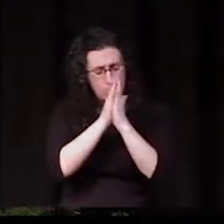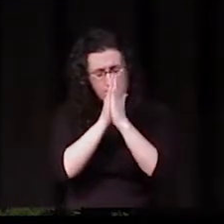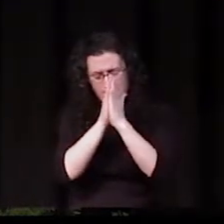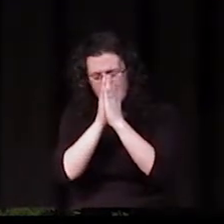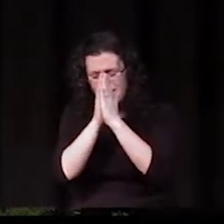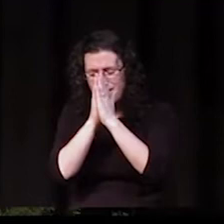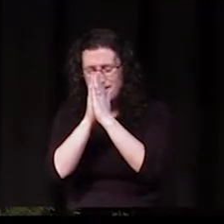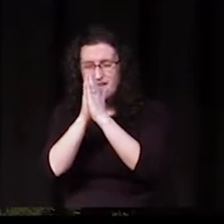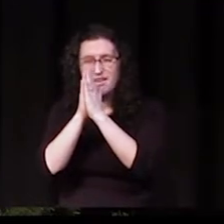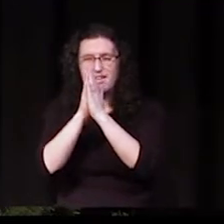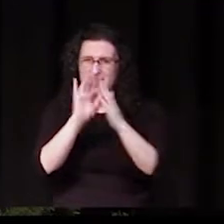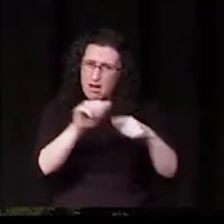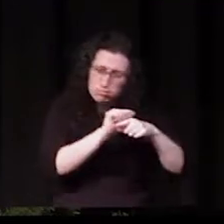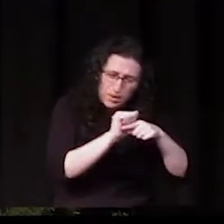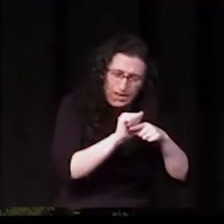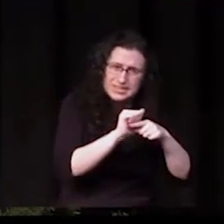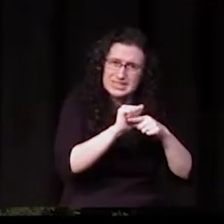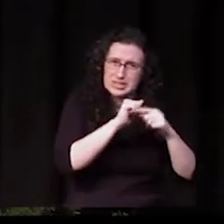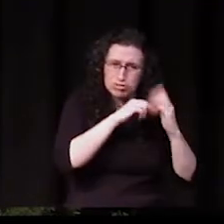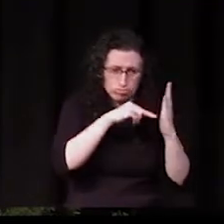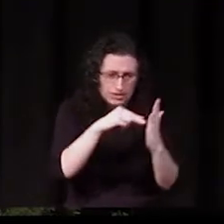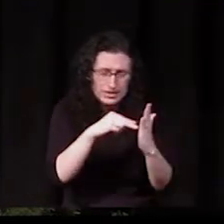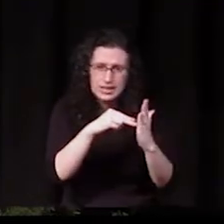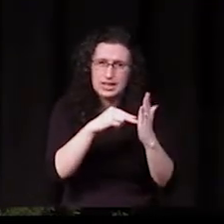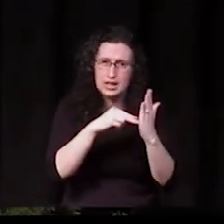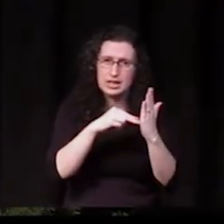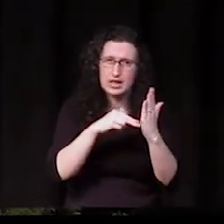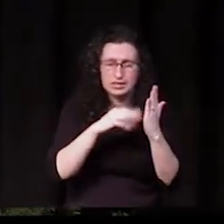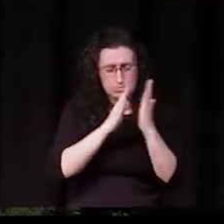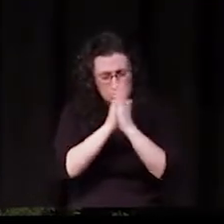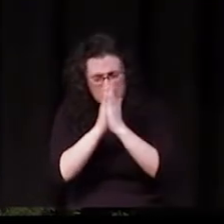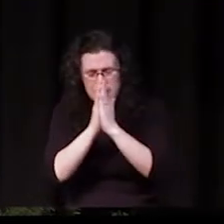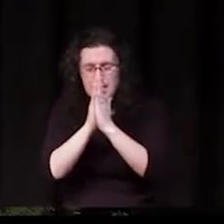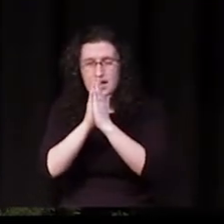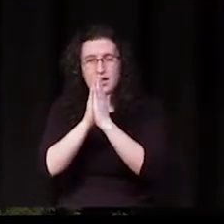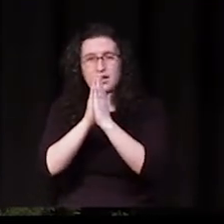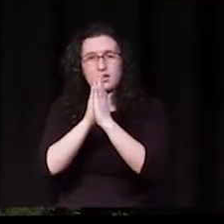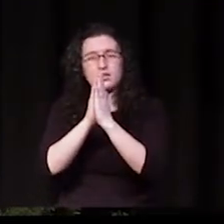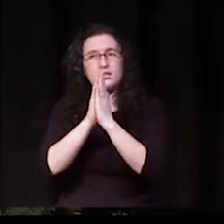that this exercise that I was reading that was leading me through this time of prayer, invited me to talk